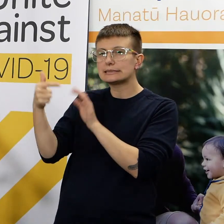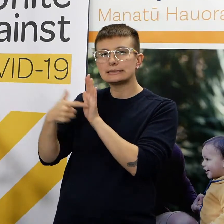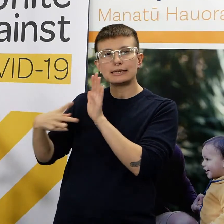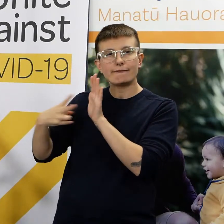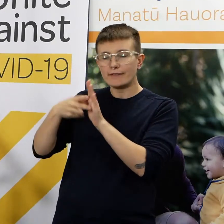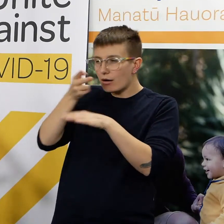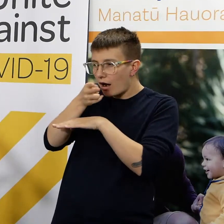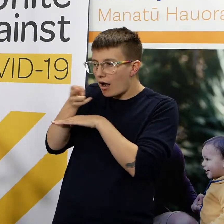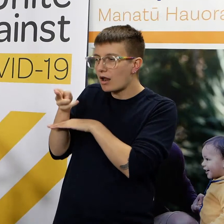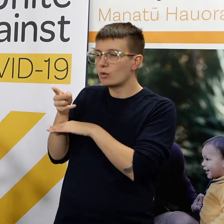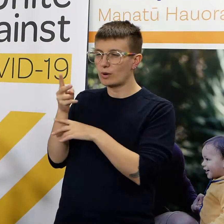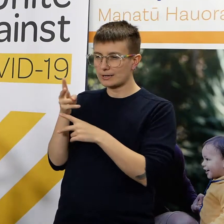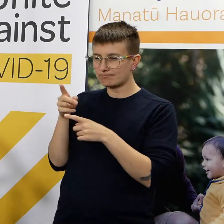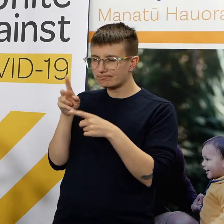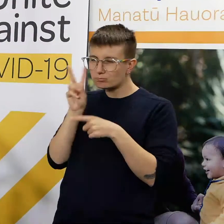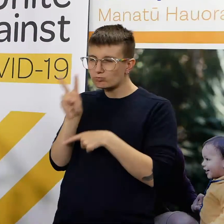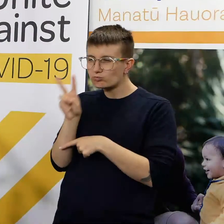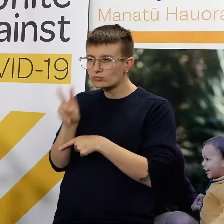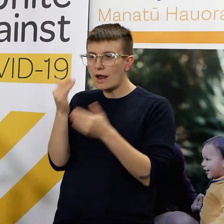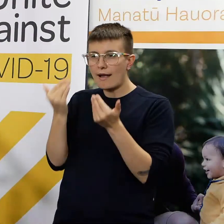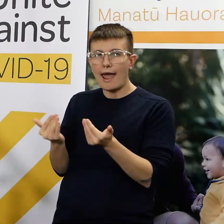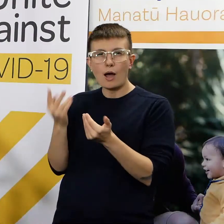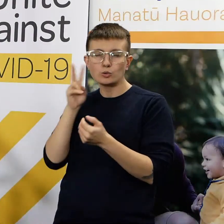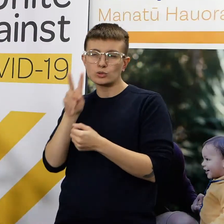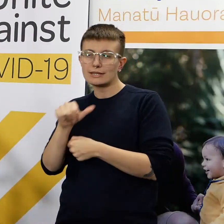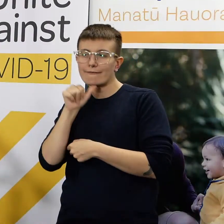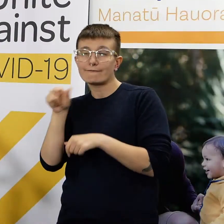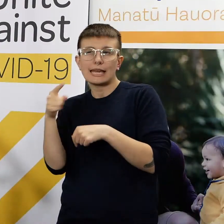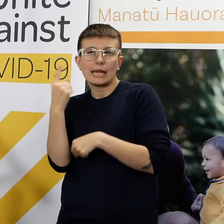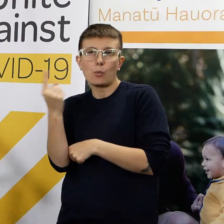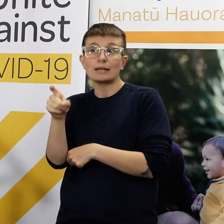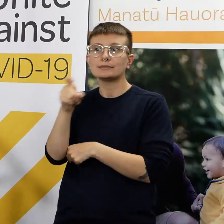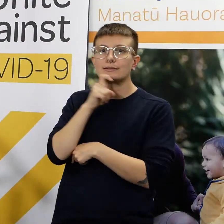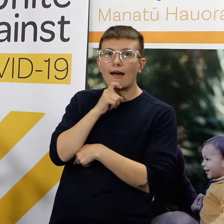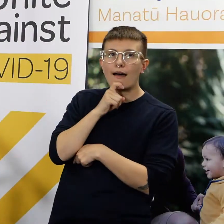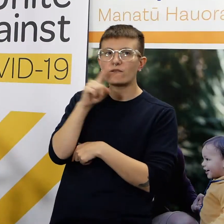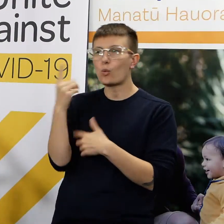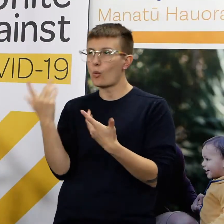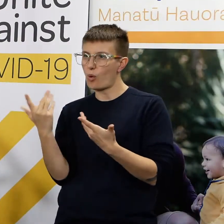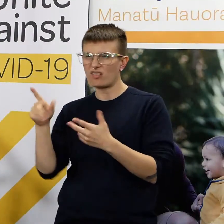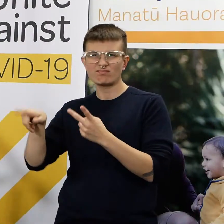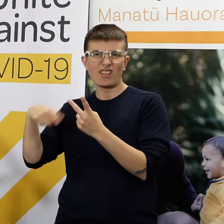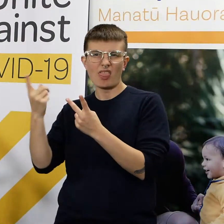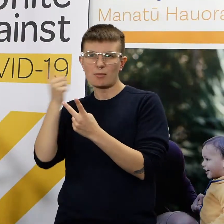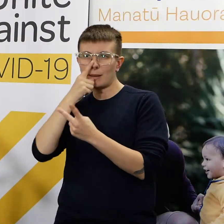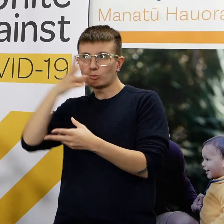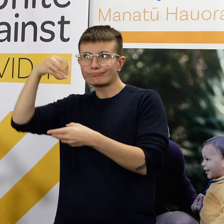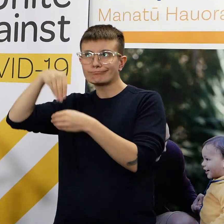and be considered as close contact. If the CCTV footage does reveal that we will stand by staff down, or they